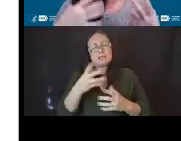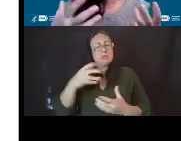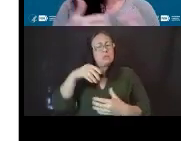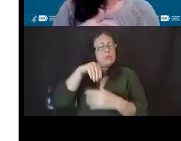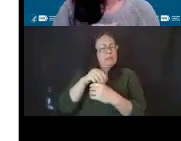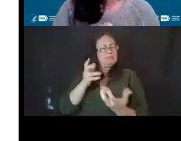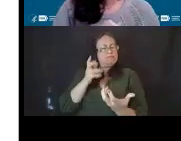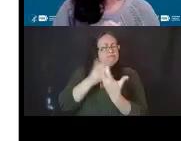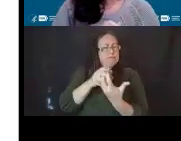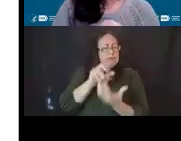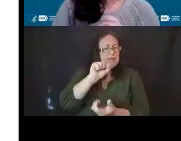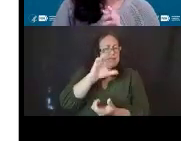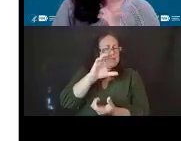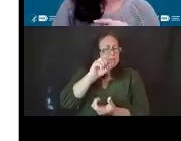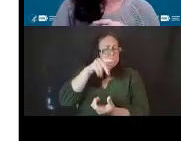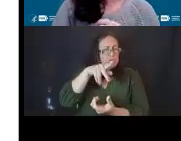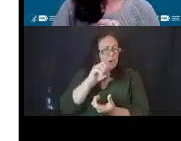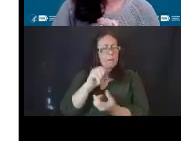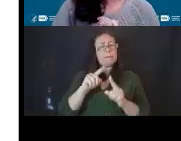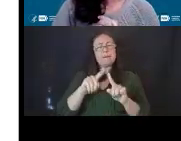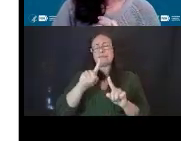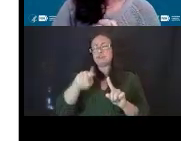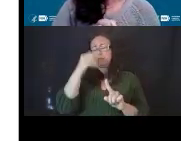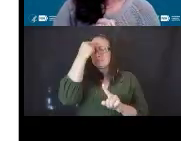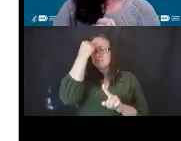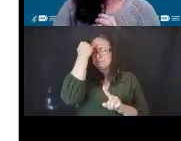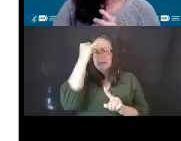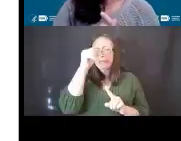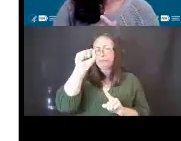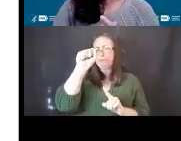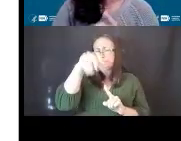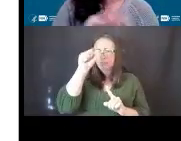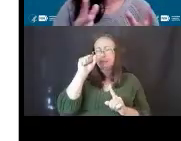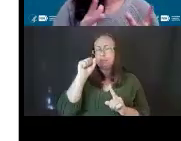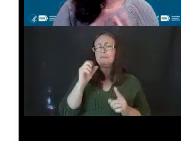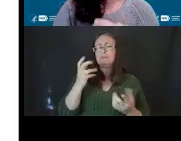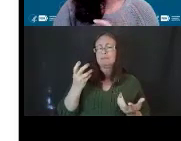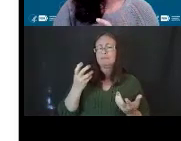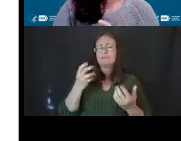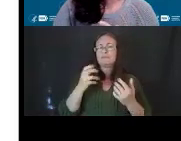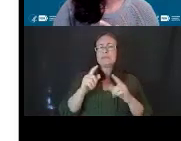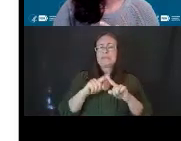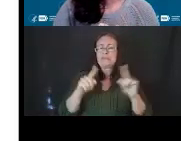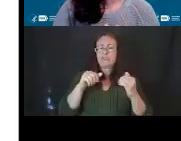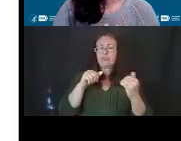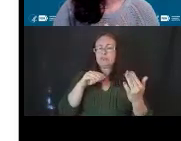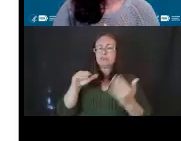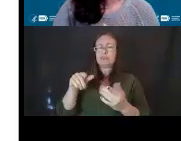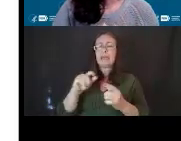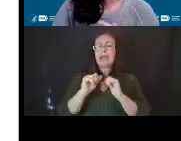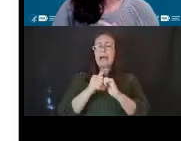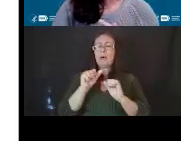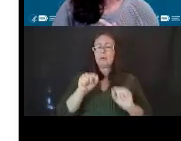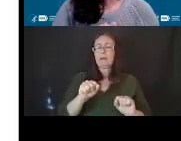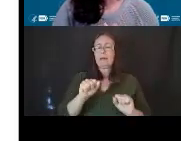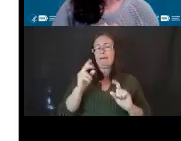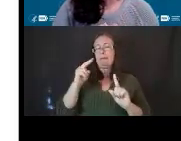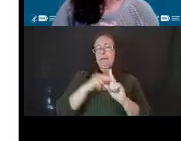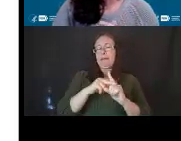that are underrepresented in health-related research. There's a diversity supplement funding opportunity announcement